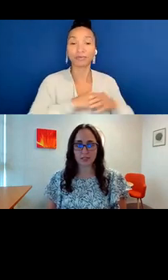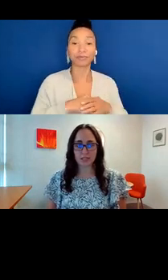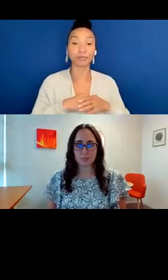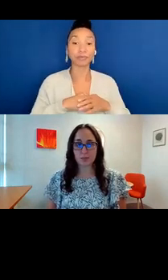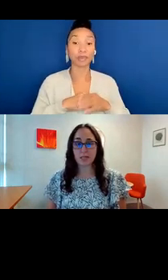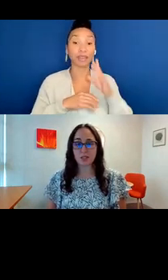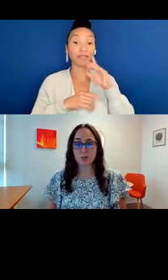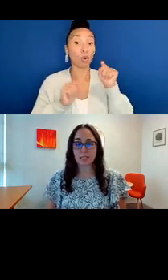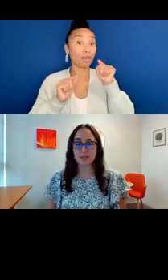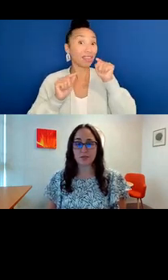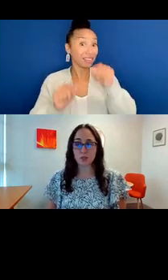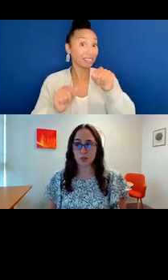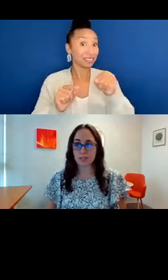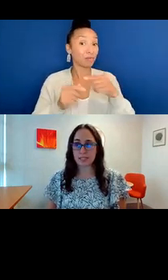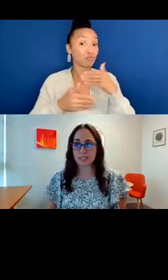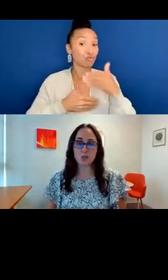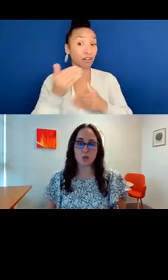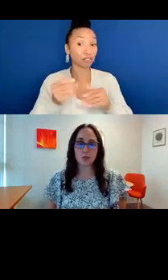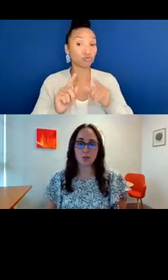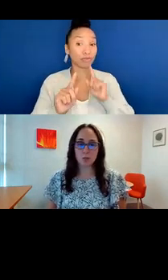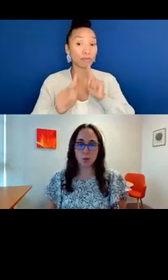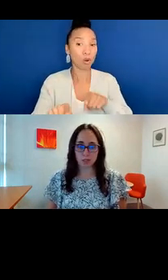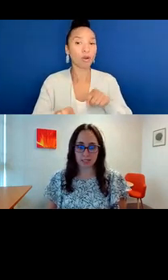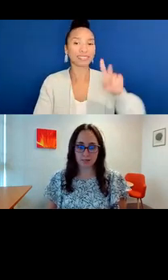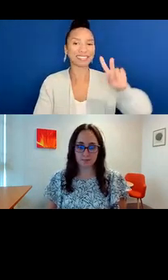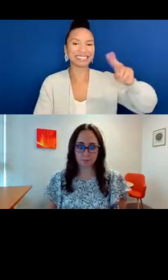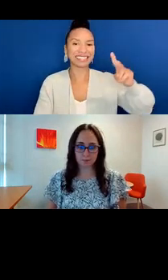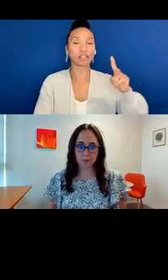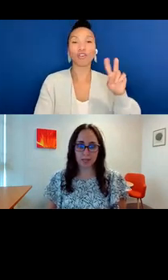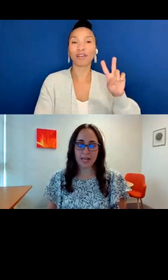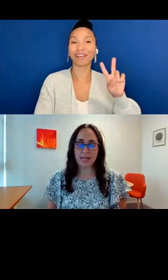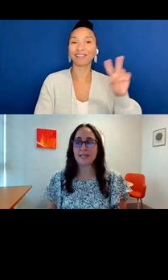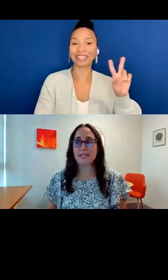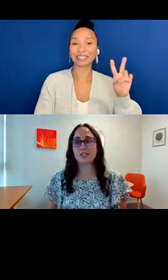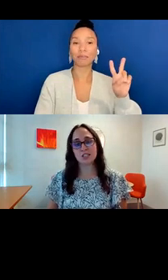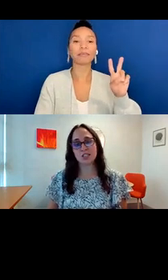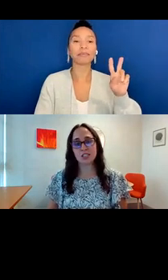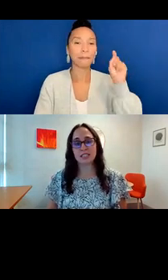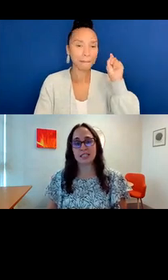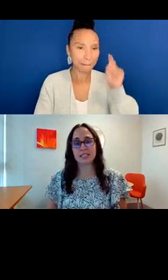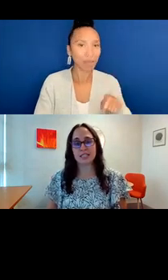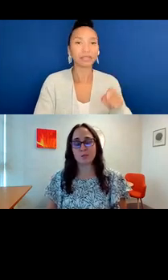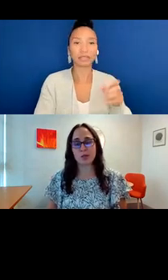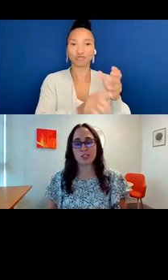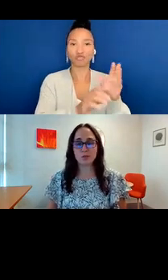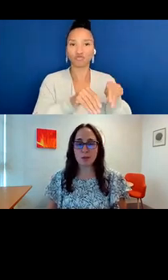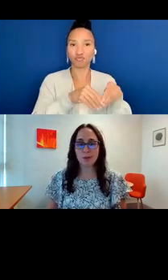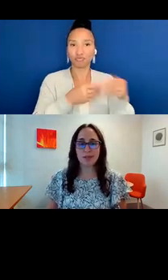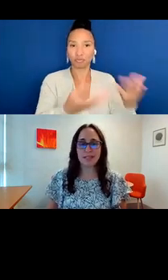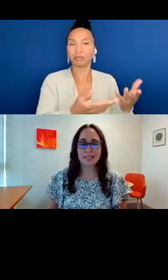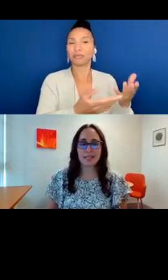secondary victims must receive services to be reported. And then additionally, it's important to remember